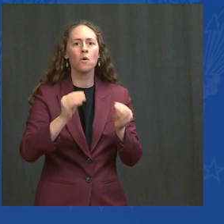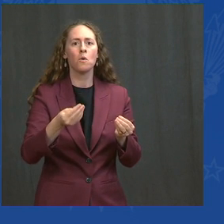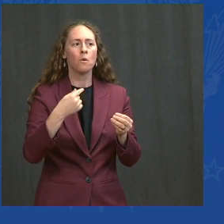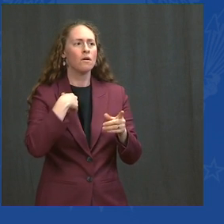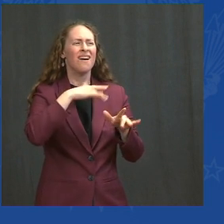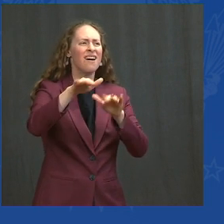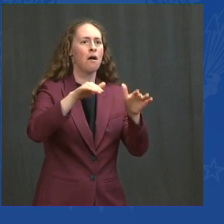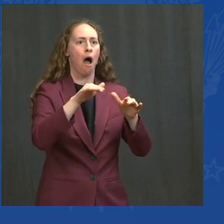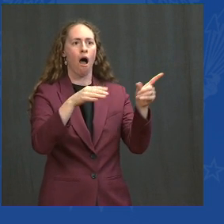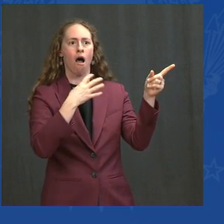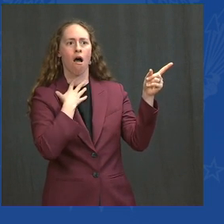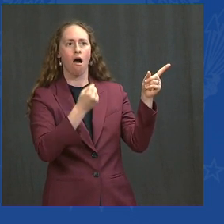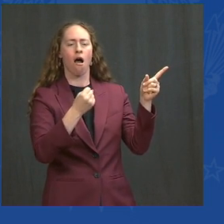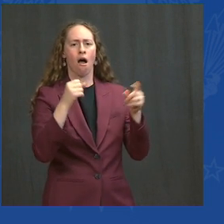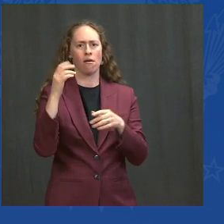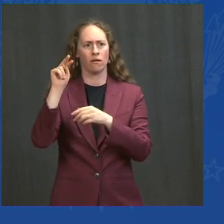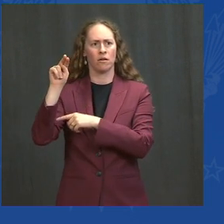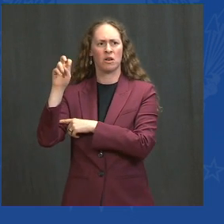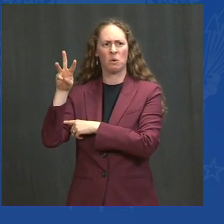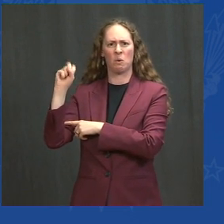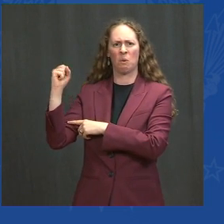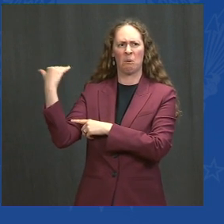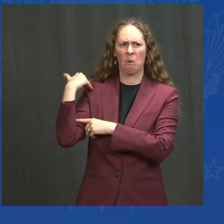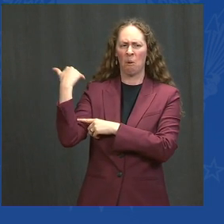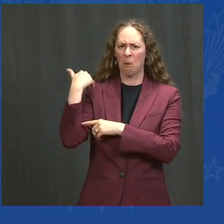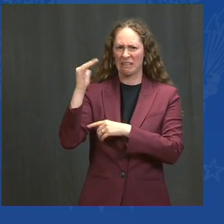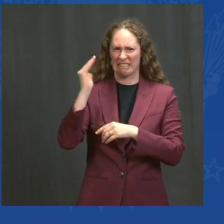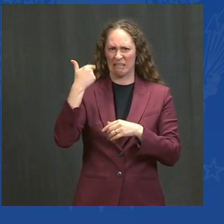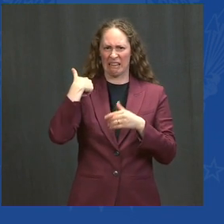"Biden is losing it." Well, I can see you all have seats.